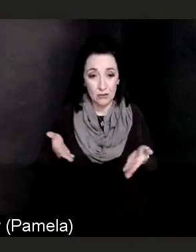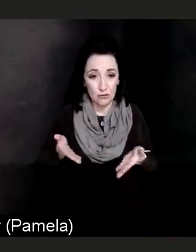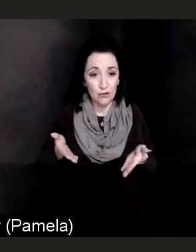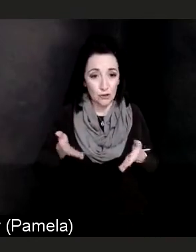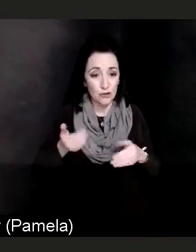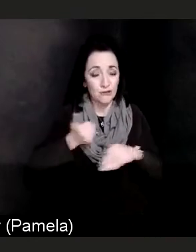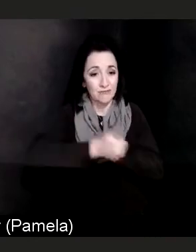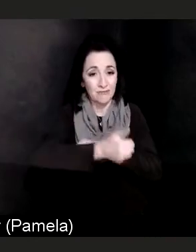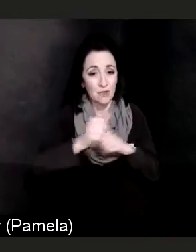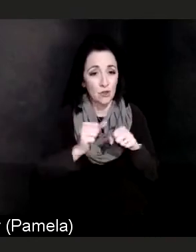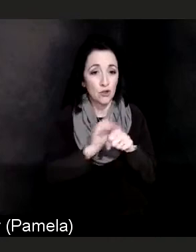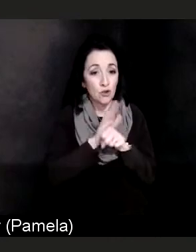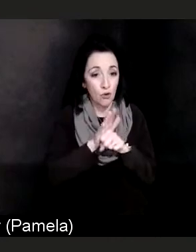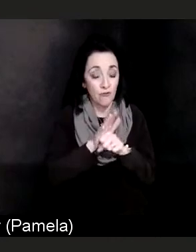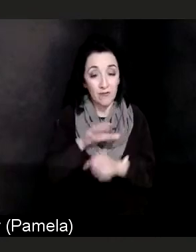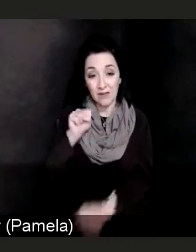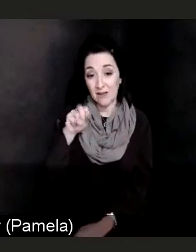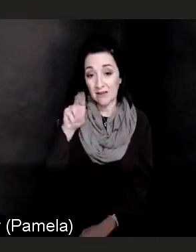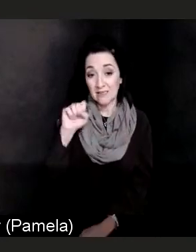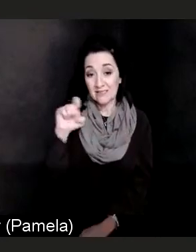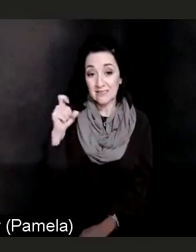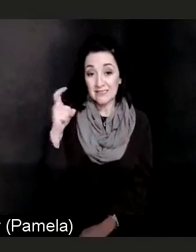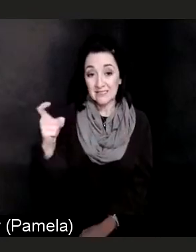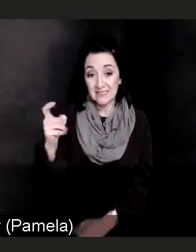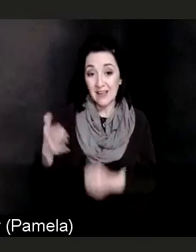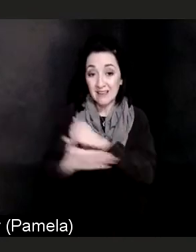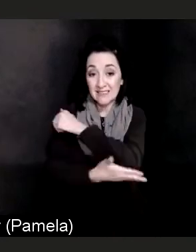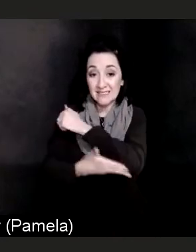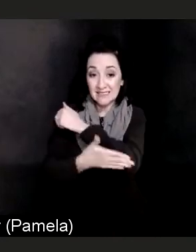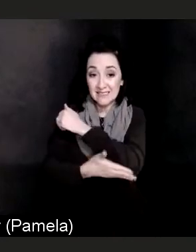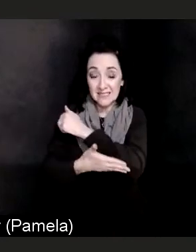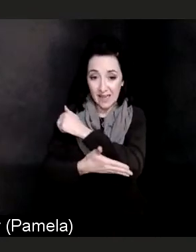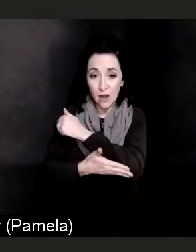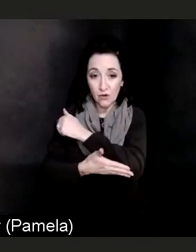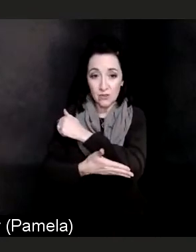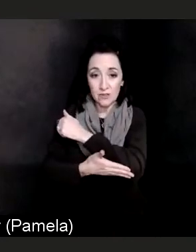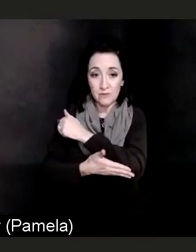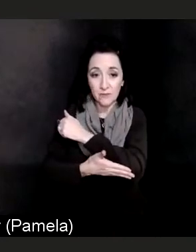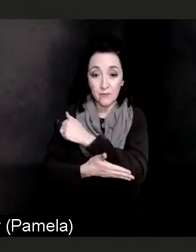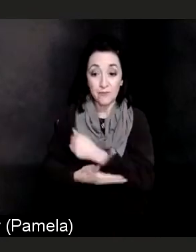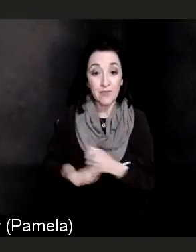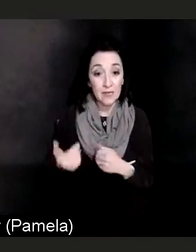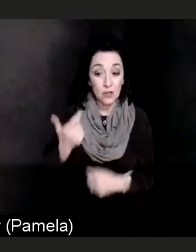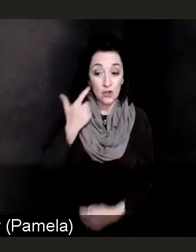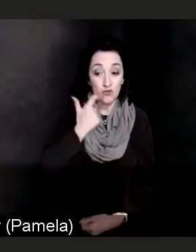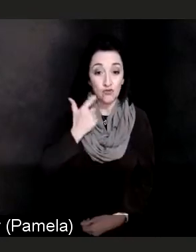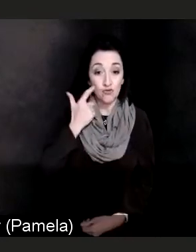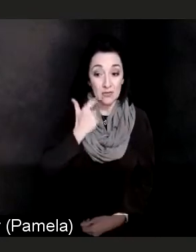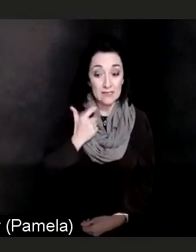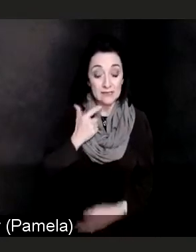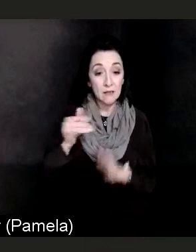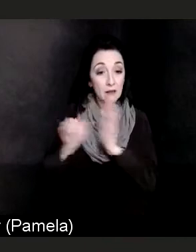In Sussex County, the average number of new active cases seems to be decreasing, which is great news,